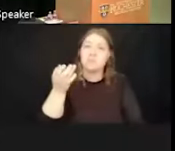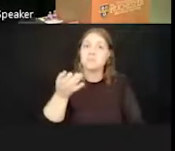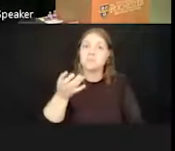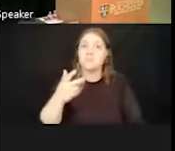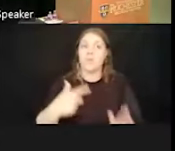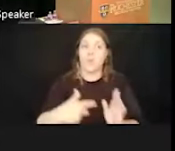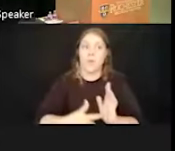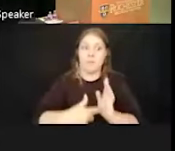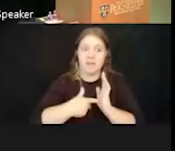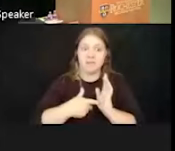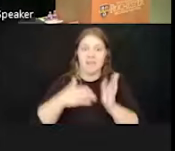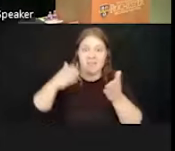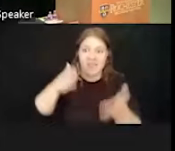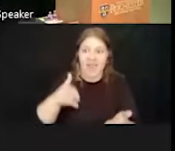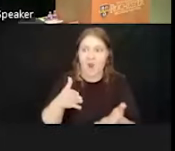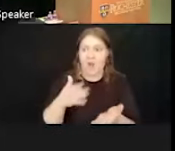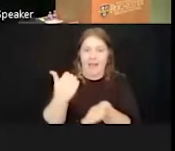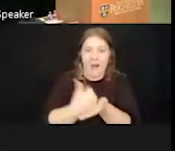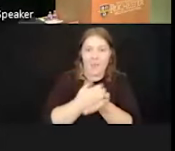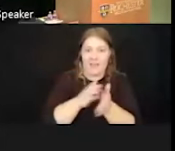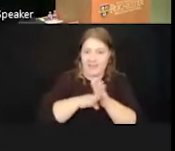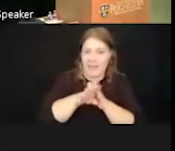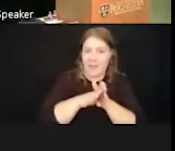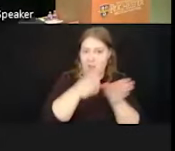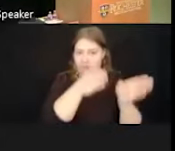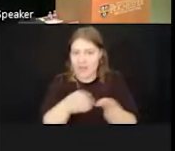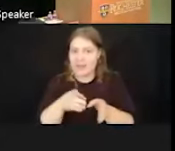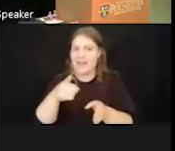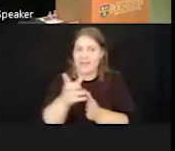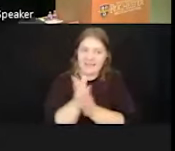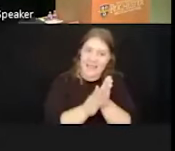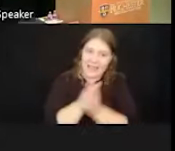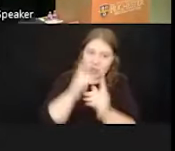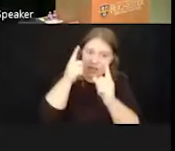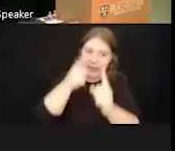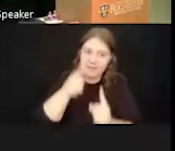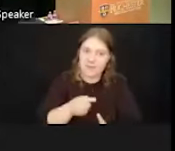processes and that are putting together these initiatives because if we are not invited or